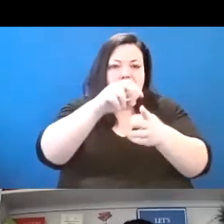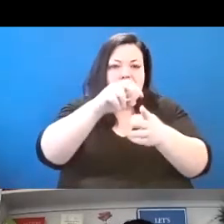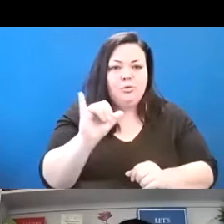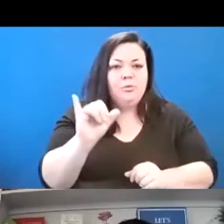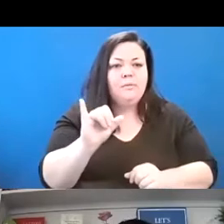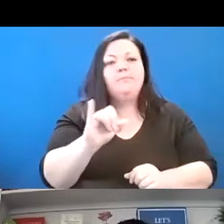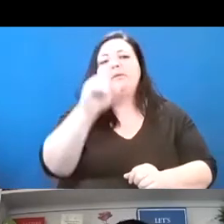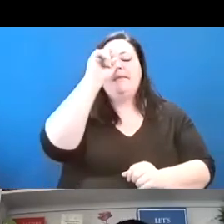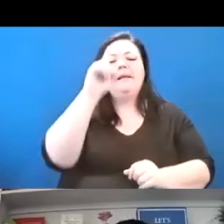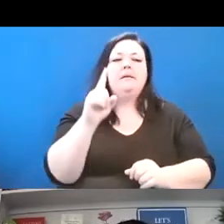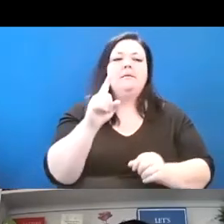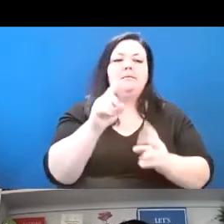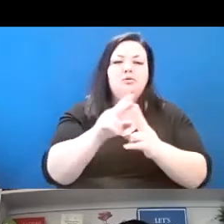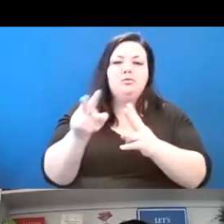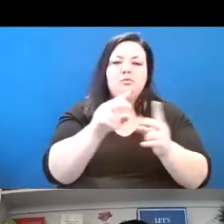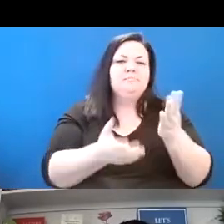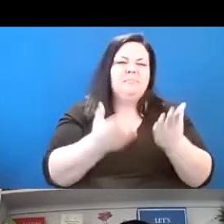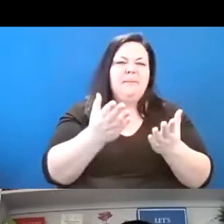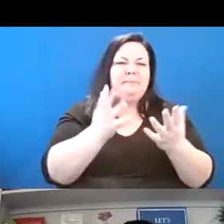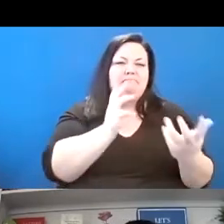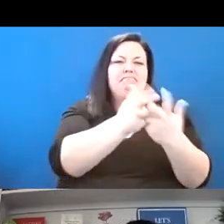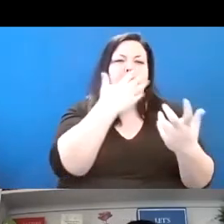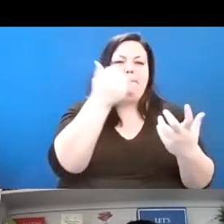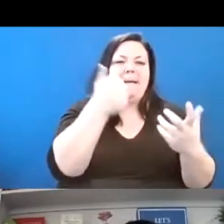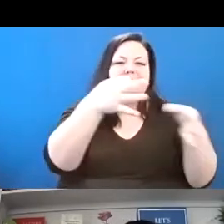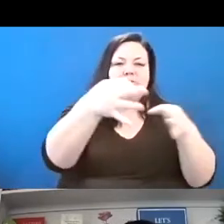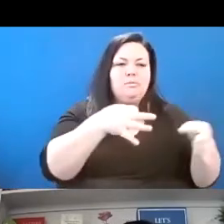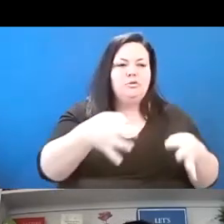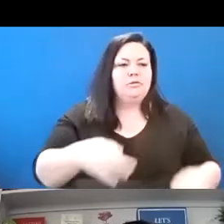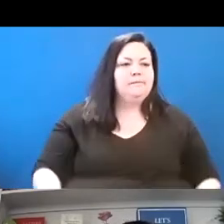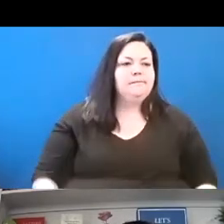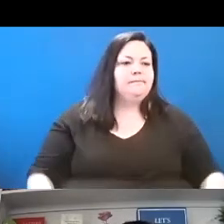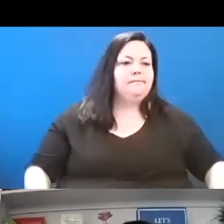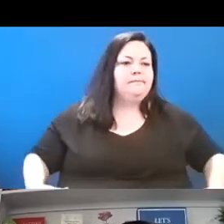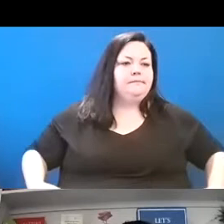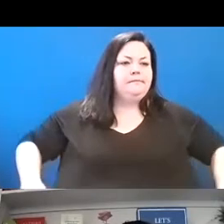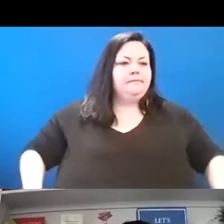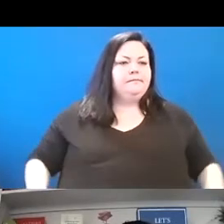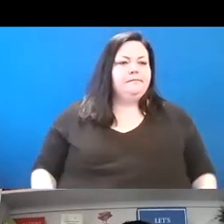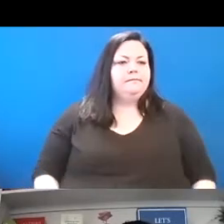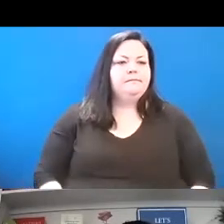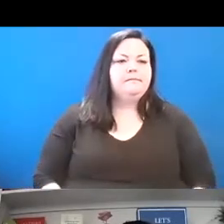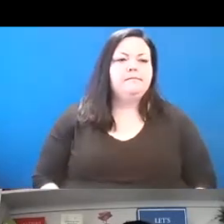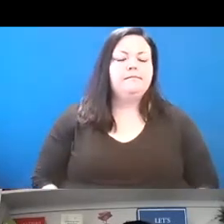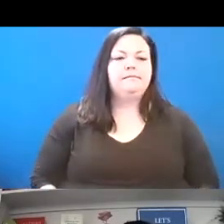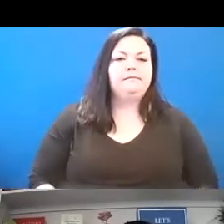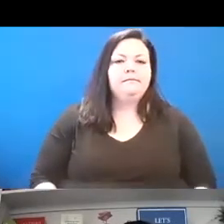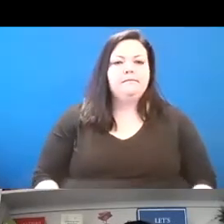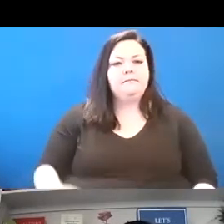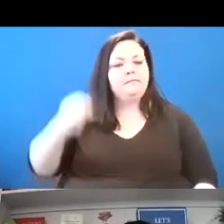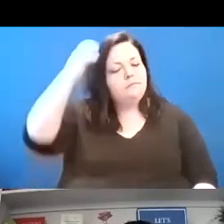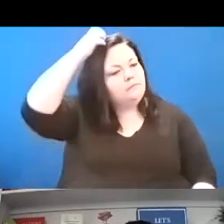two it probably does fit best in description let's see if it'll let me copy and paste that